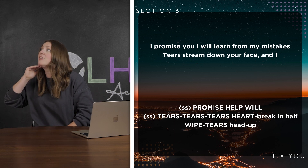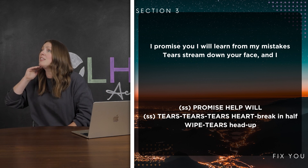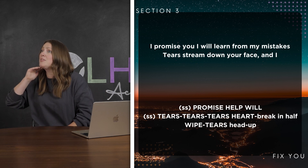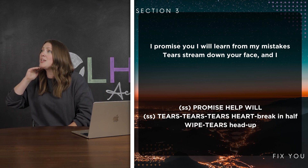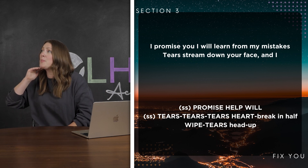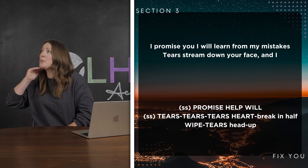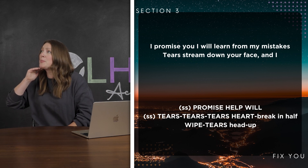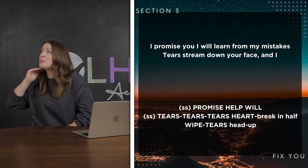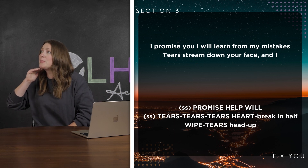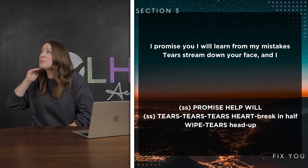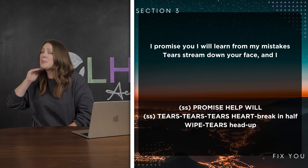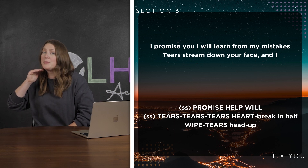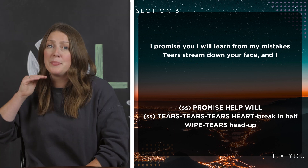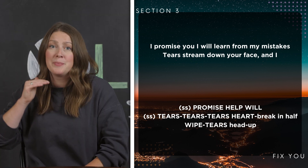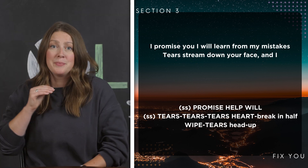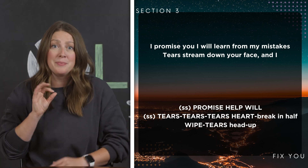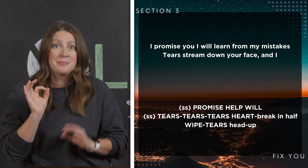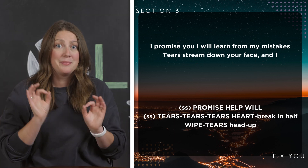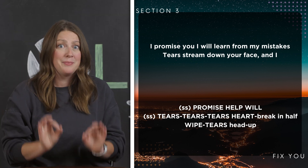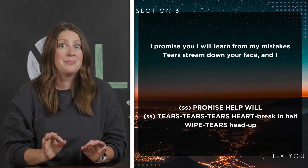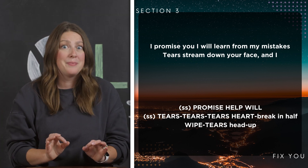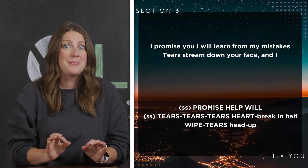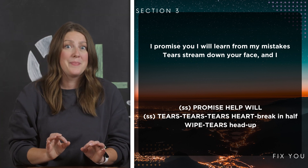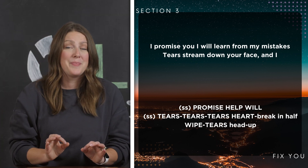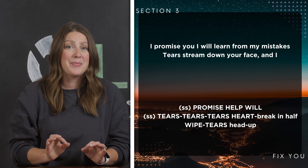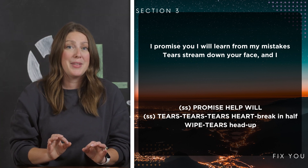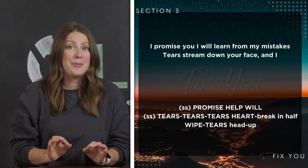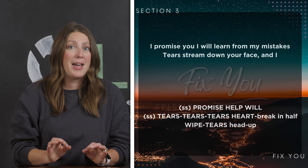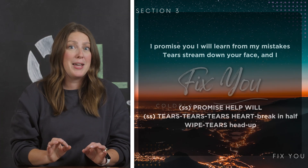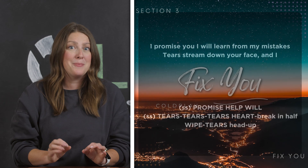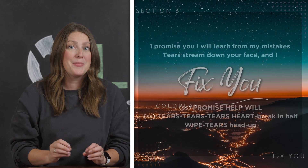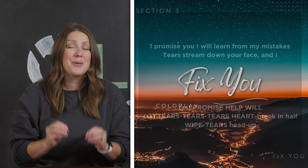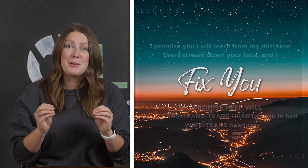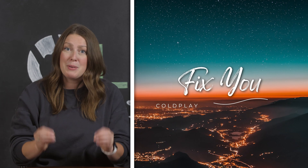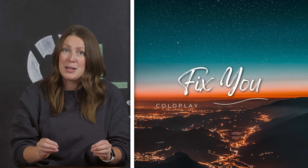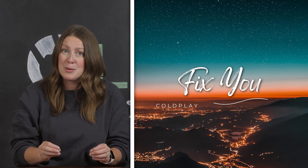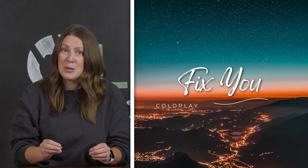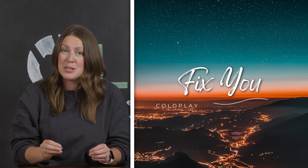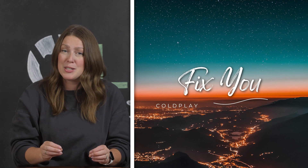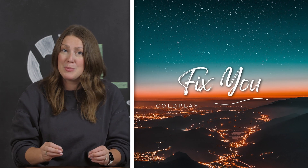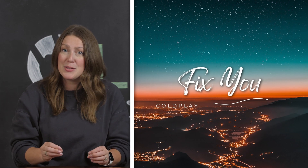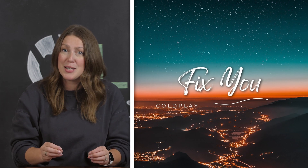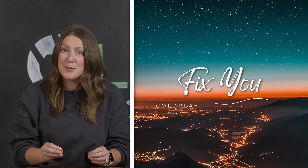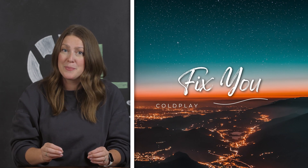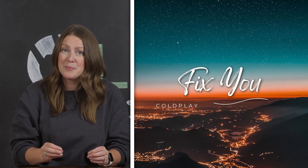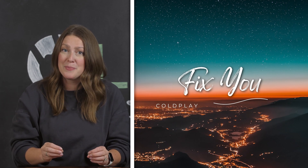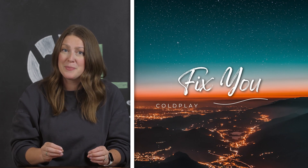Lift up. Okay. We ready to put this to music?